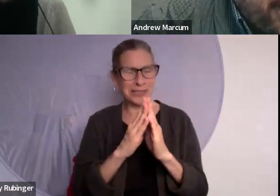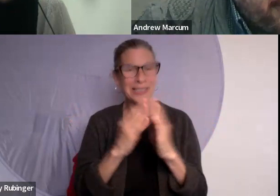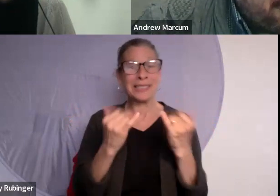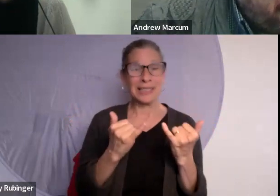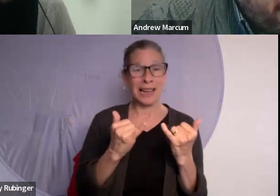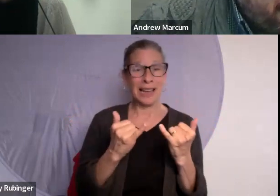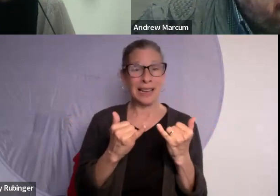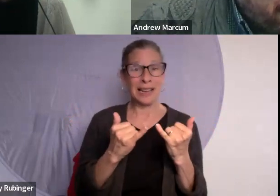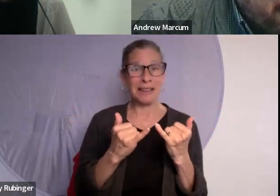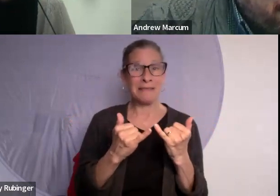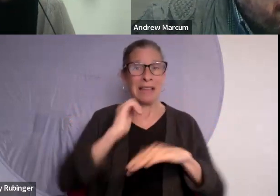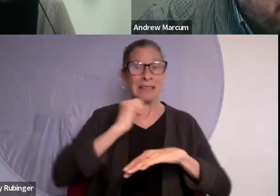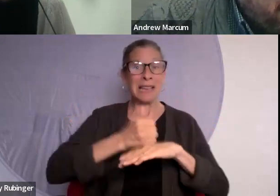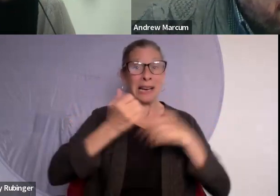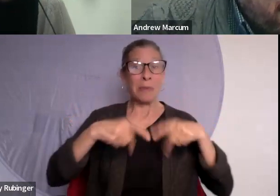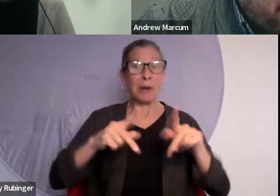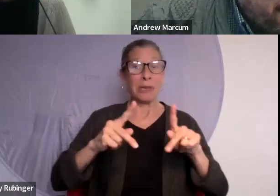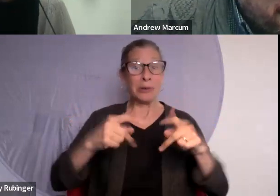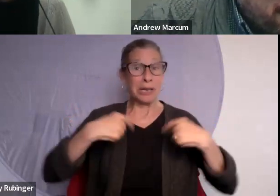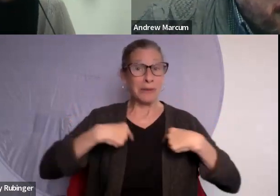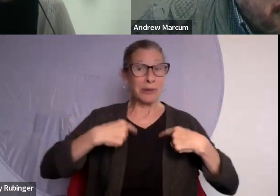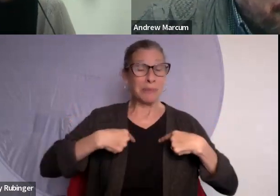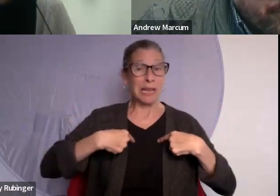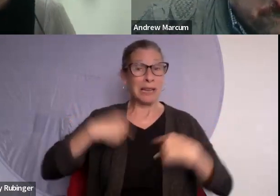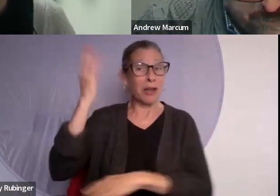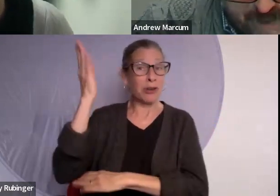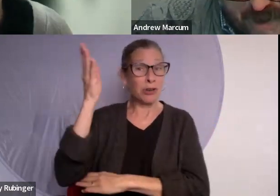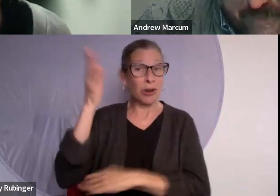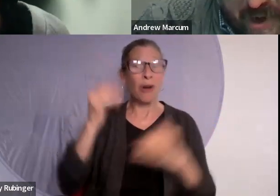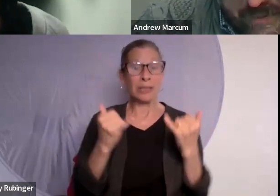creating this opportunity for me to talk with you about